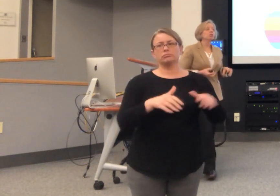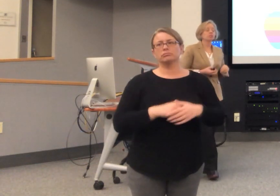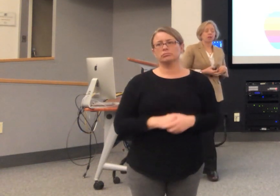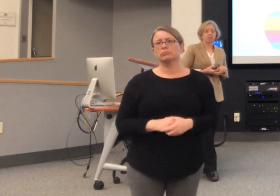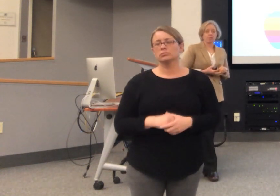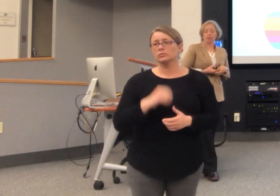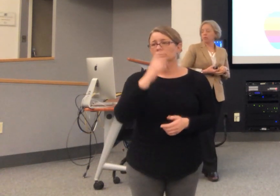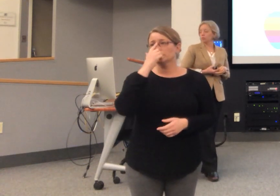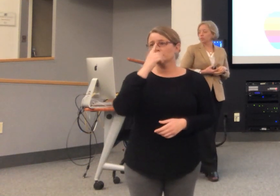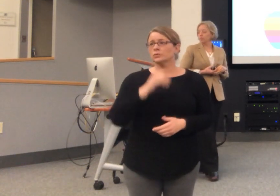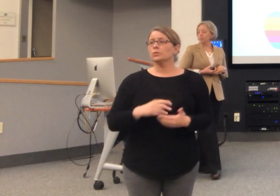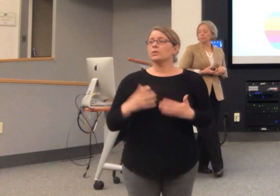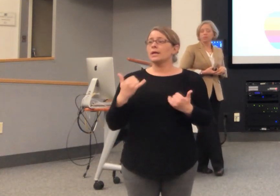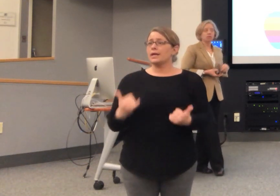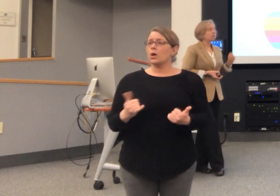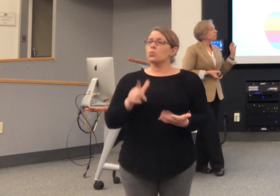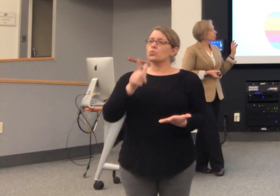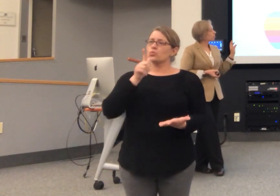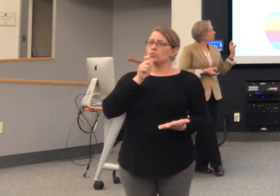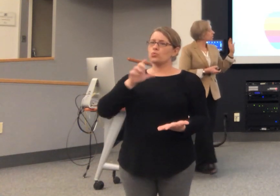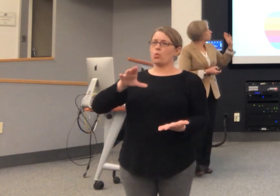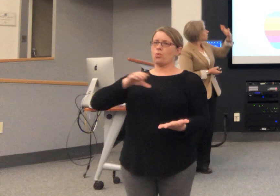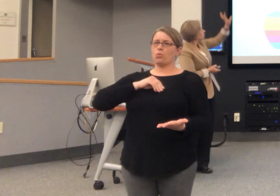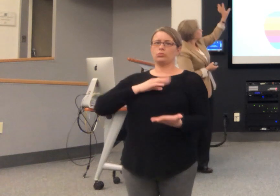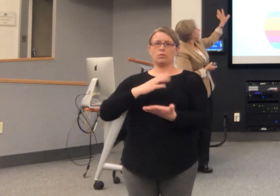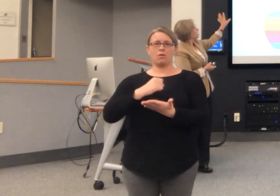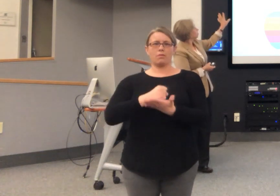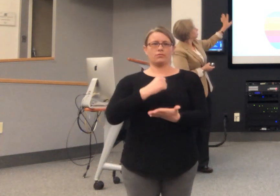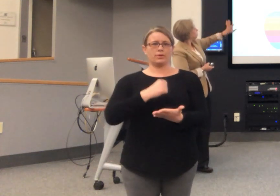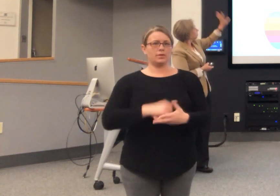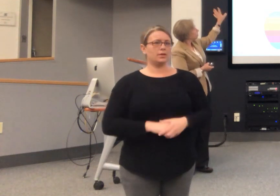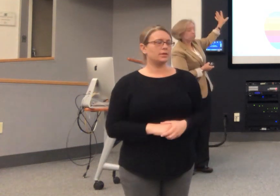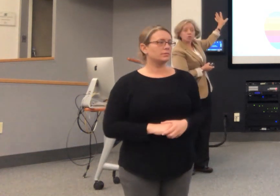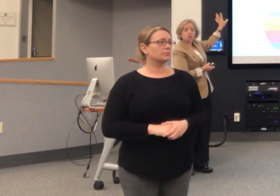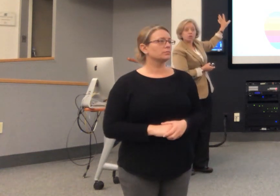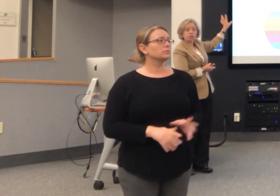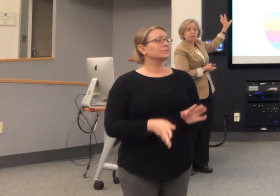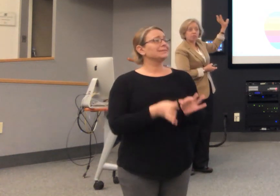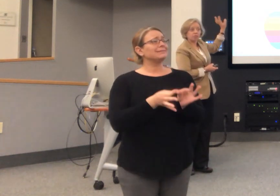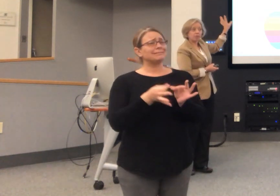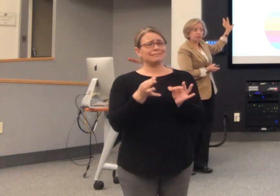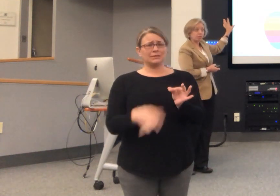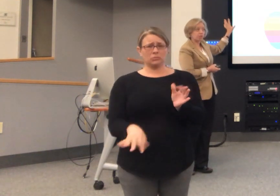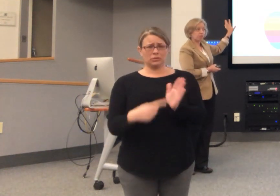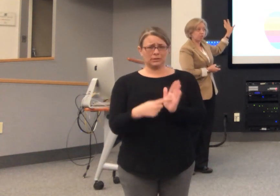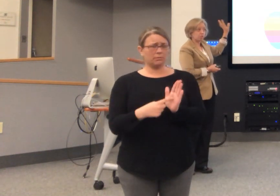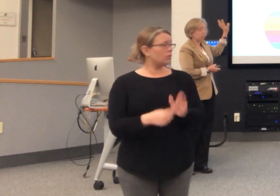Who is the copyright holder? So let's start very similarly, Georgia O'Keeffe, painter.